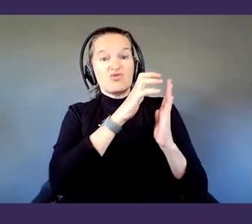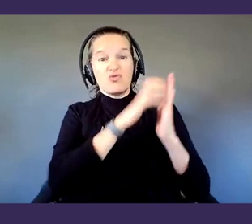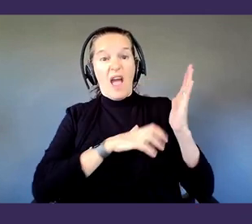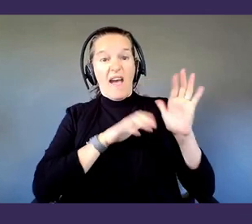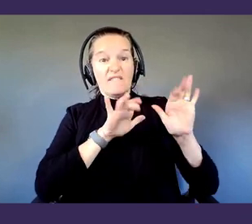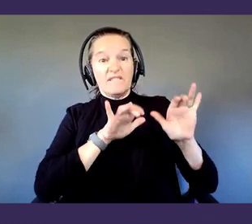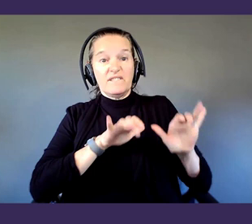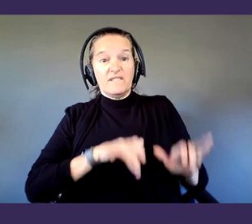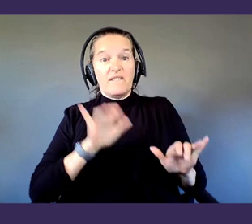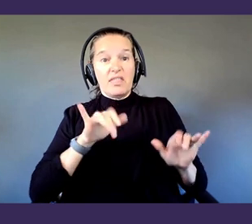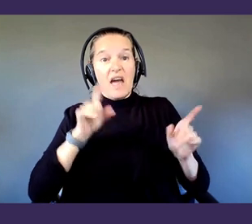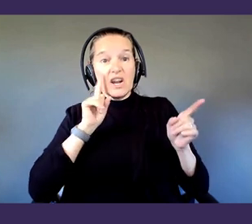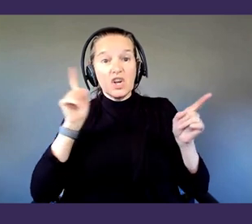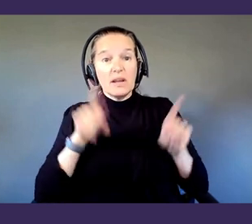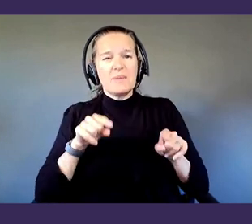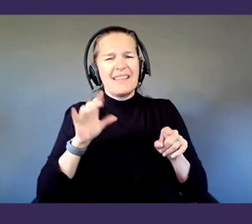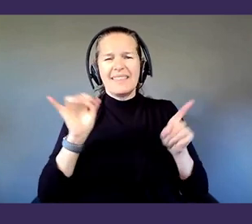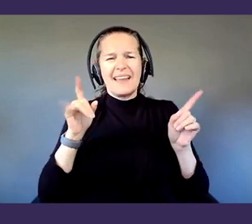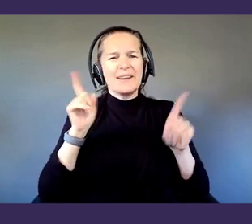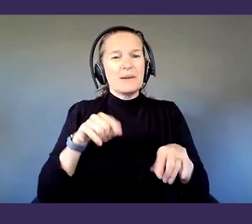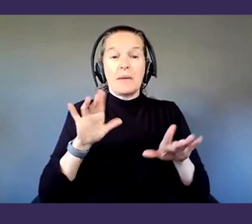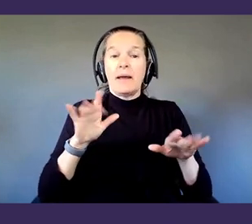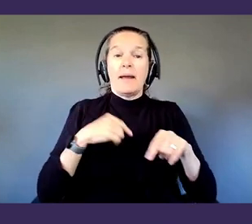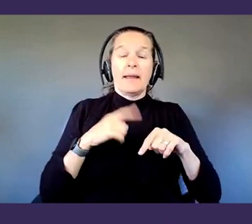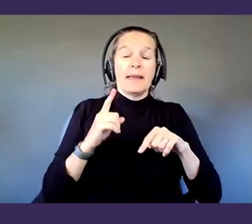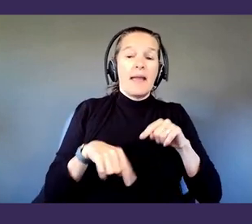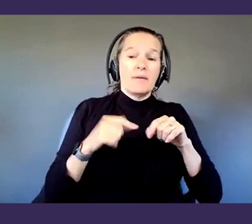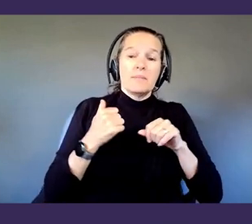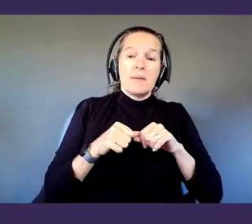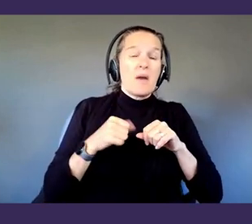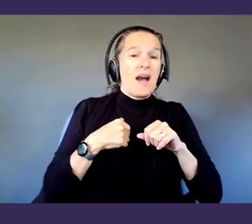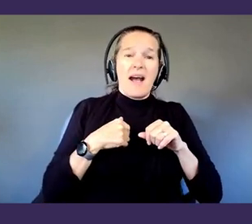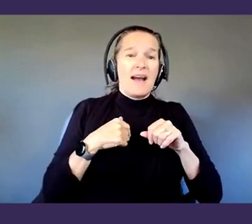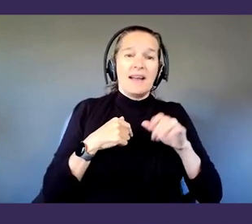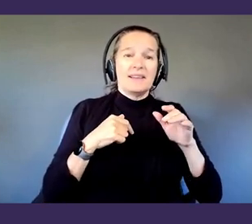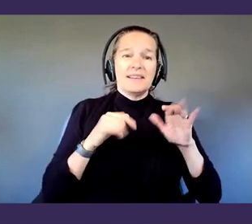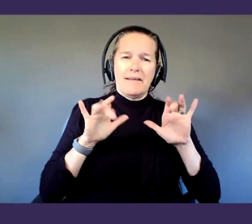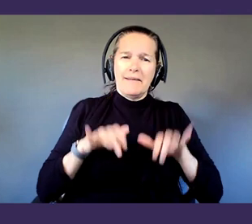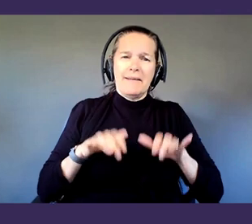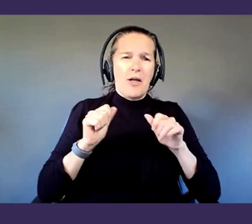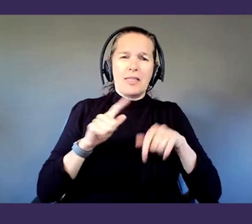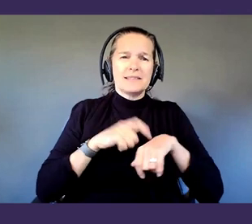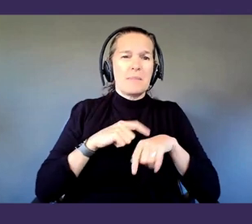is, I can't always remember. I do these all the time and I can't always remember if it's 13 or 17 pages.